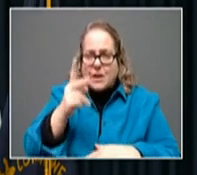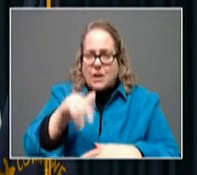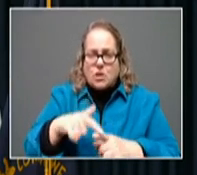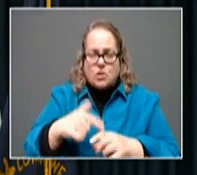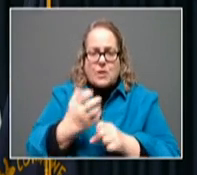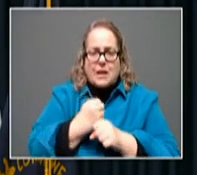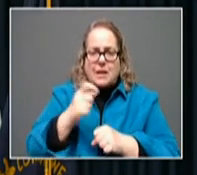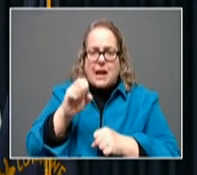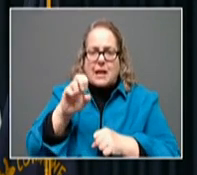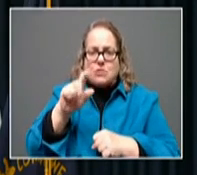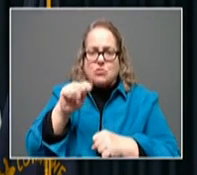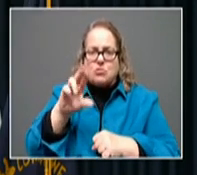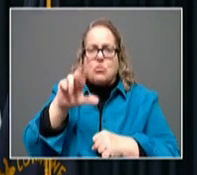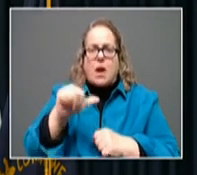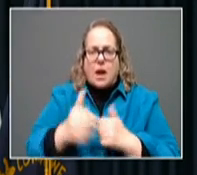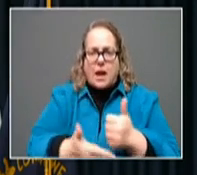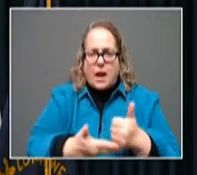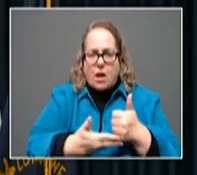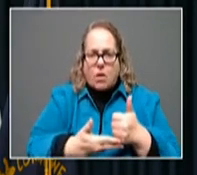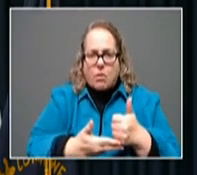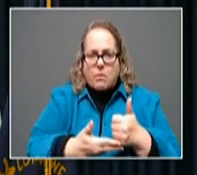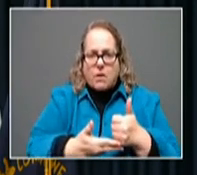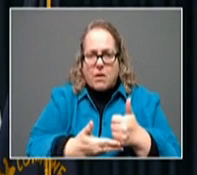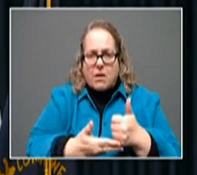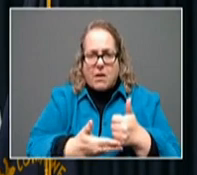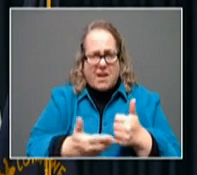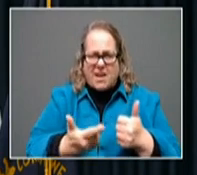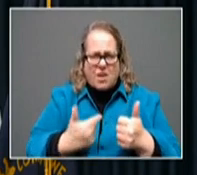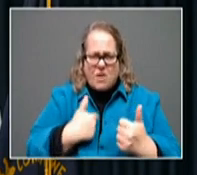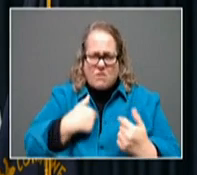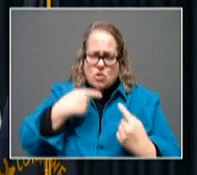certainly think are struggling kids and are struggling seniors ought to have